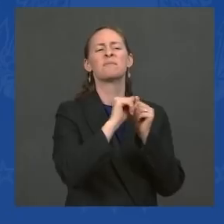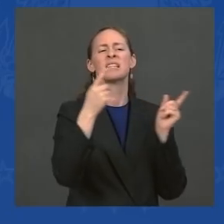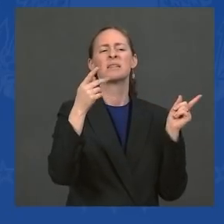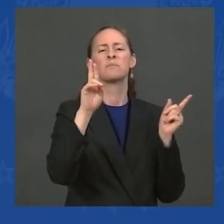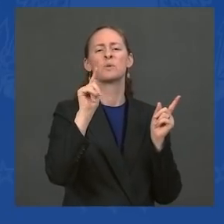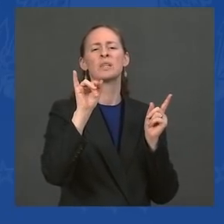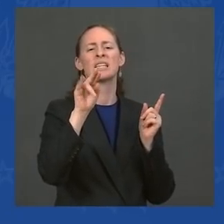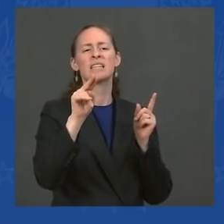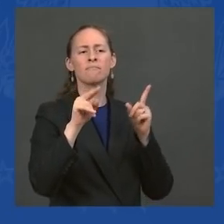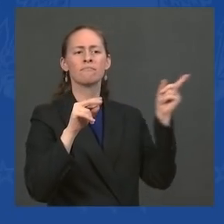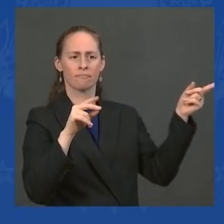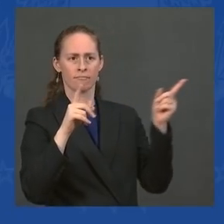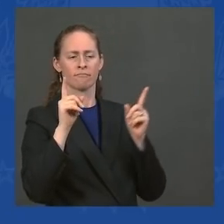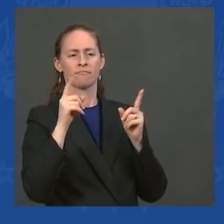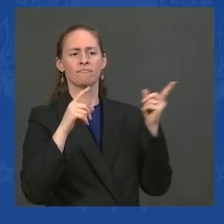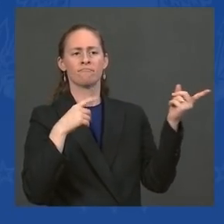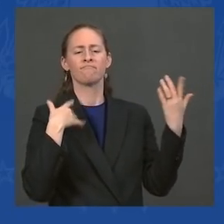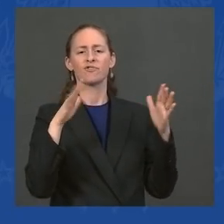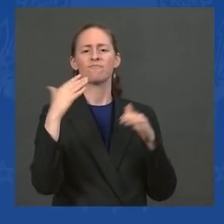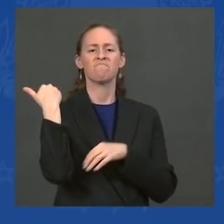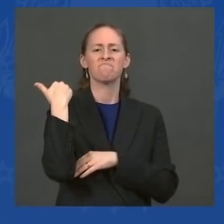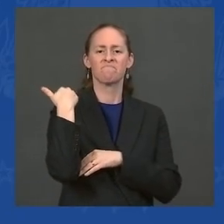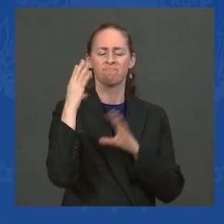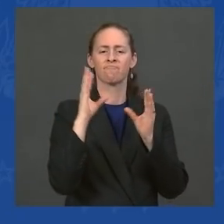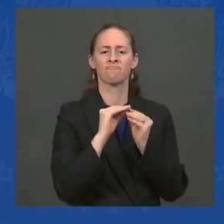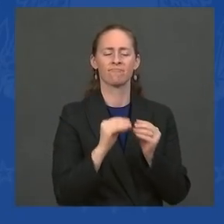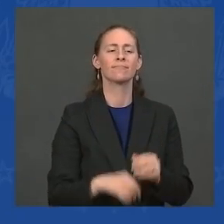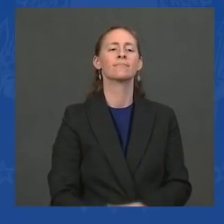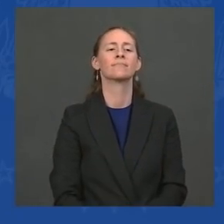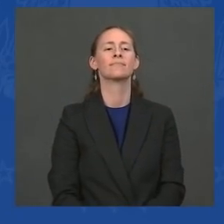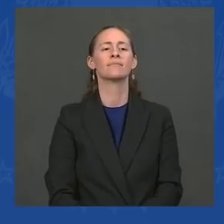they're betting democracies can't compete, we can't move quickly enough.